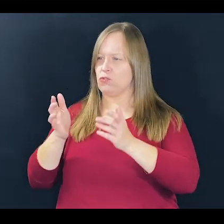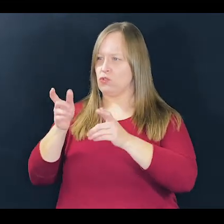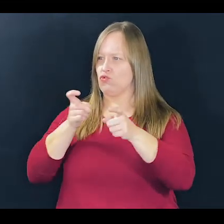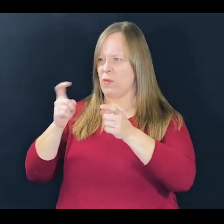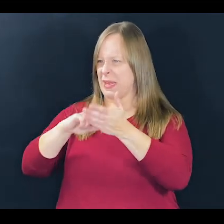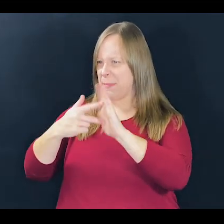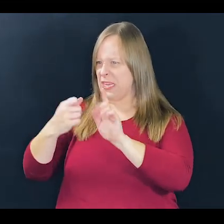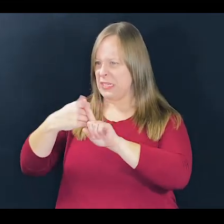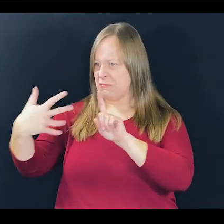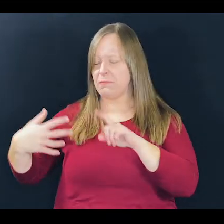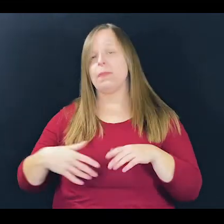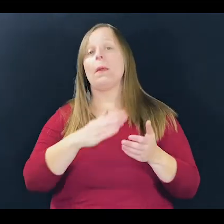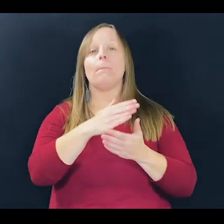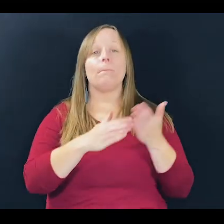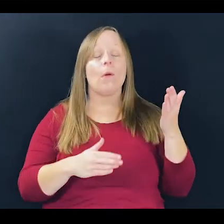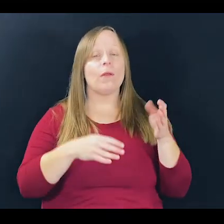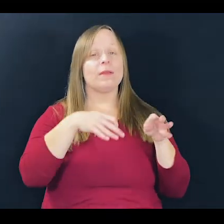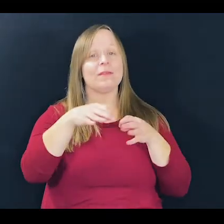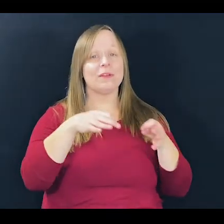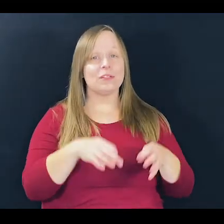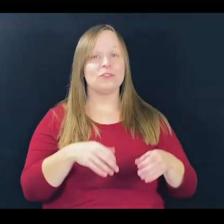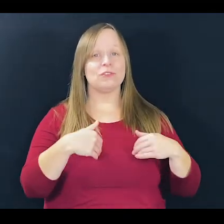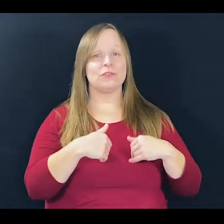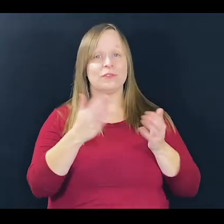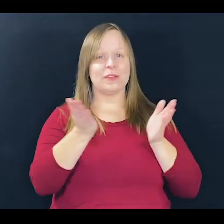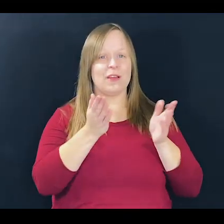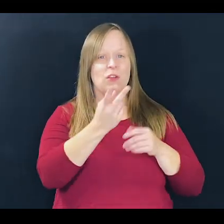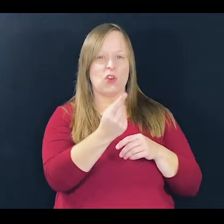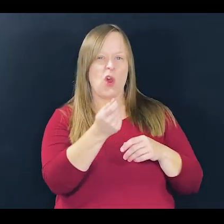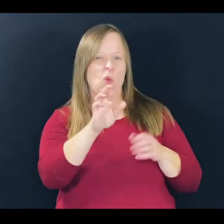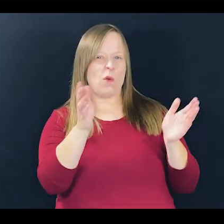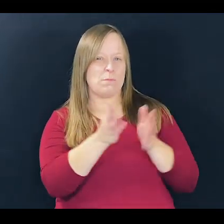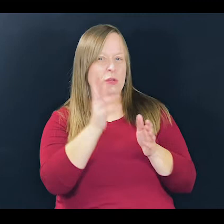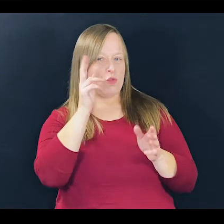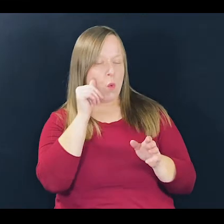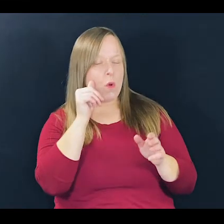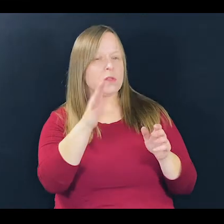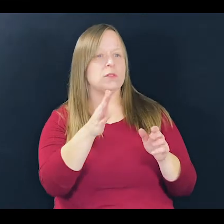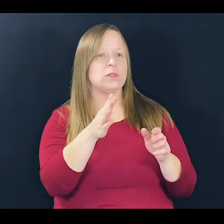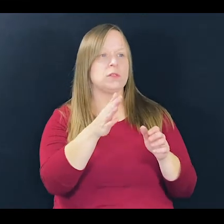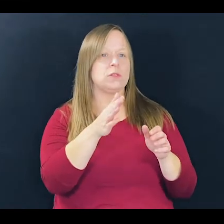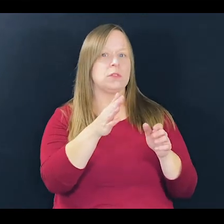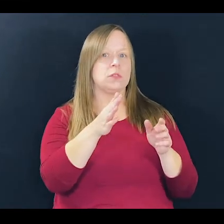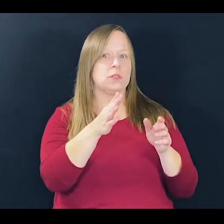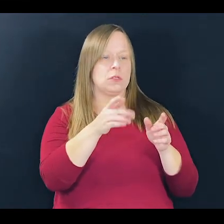Yes, part of the definition of a service animal is that the dog or the miniature horse is under